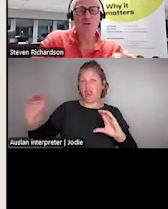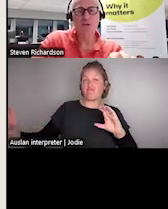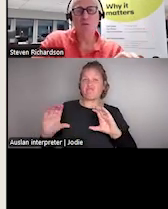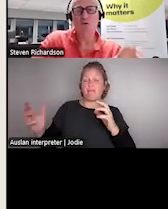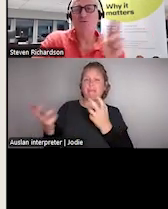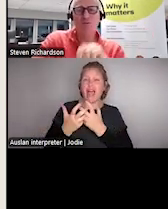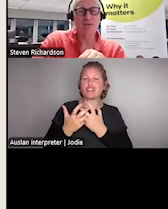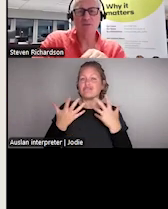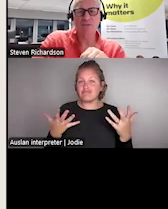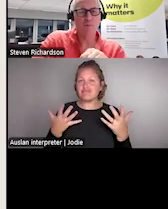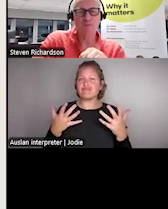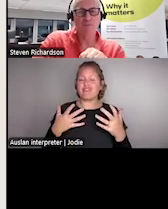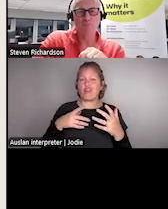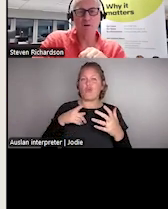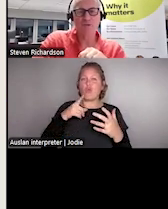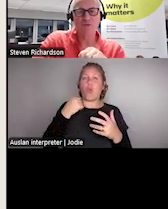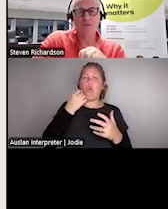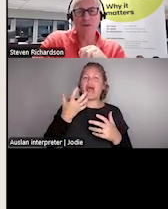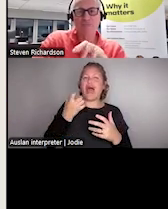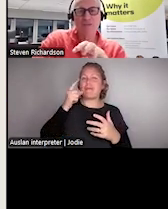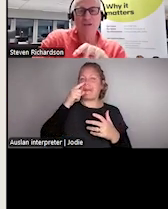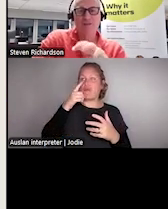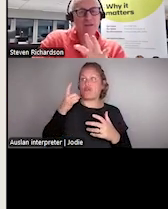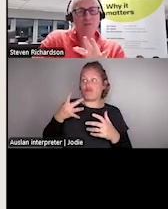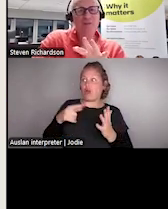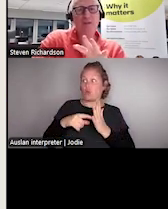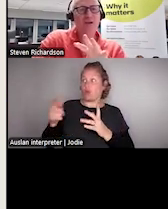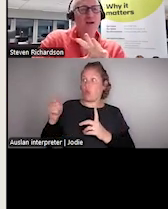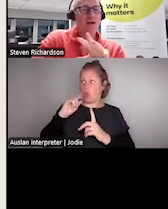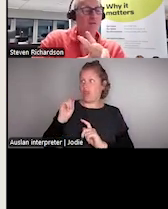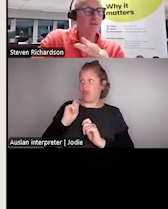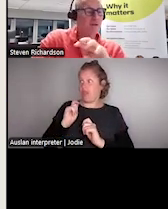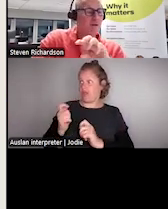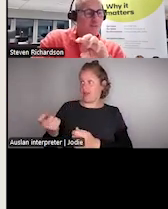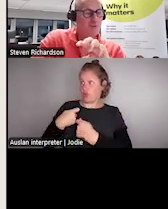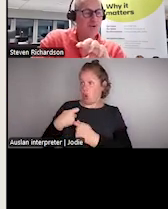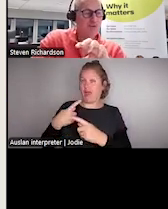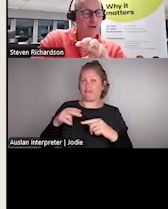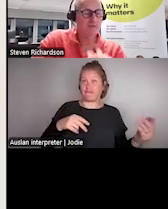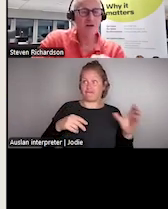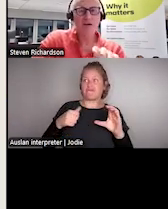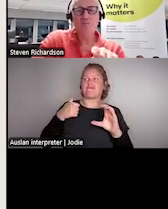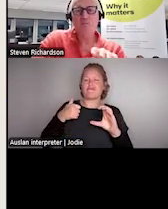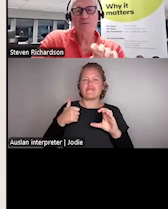your back pocket who is ready to do that. The other thing, often you can invite one